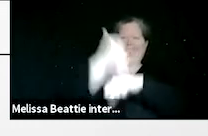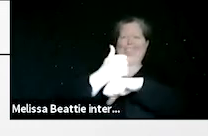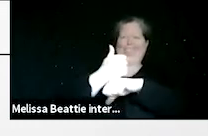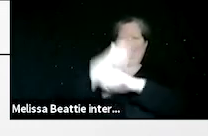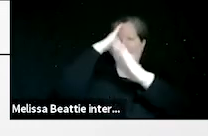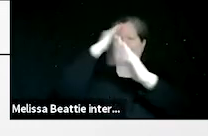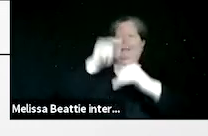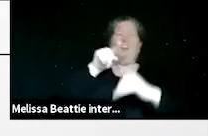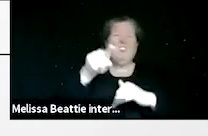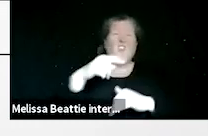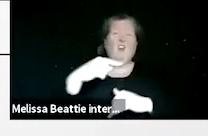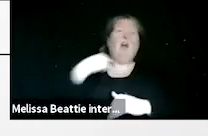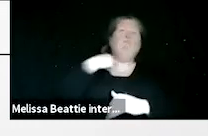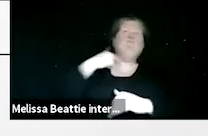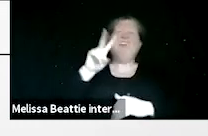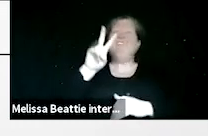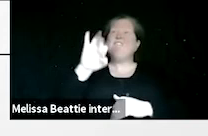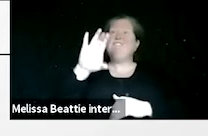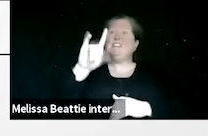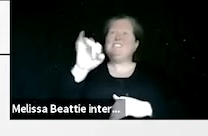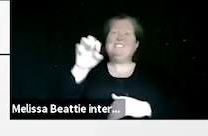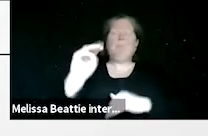that you can spot these things that you can address these things.